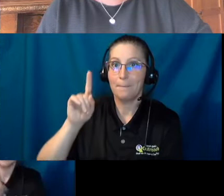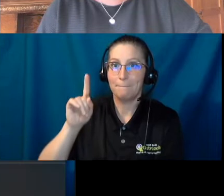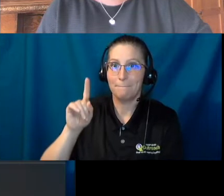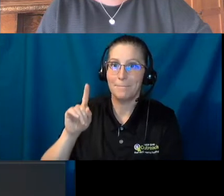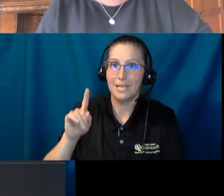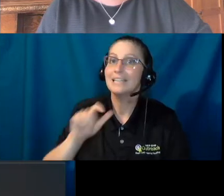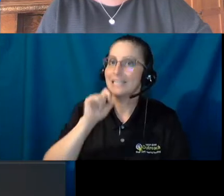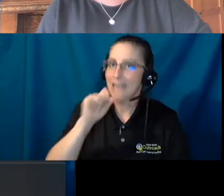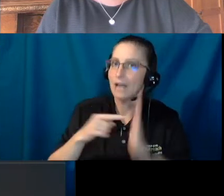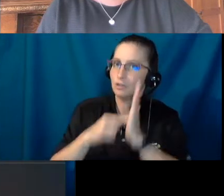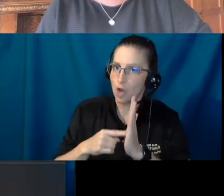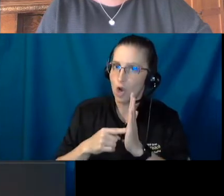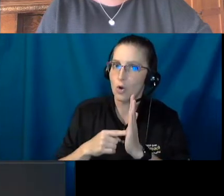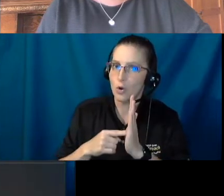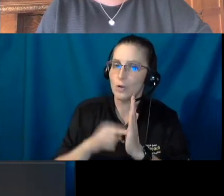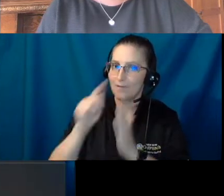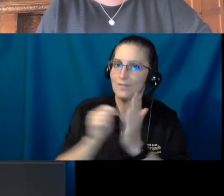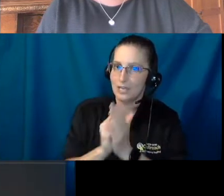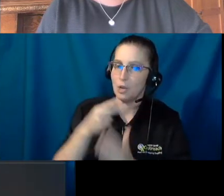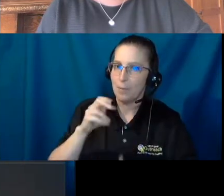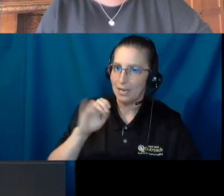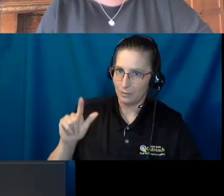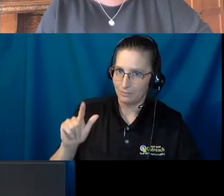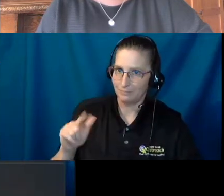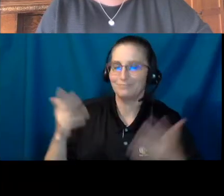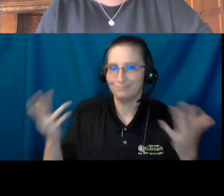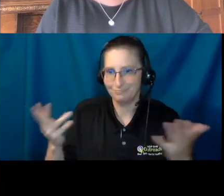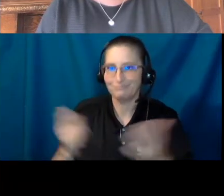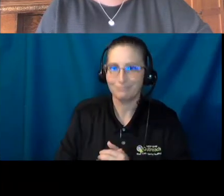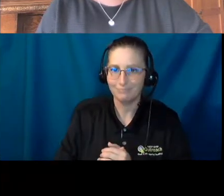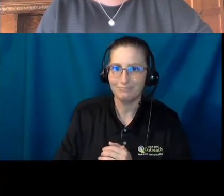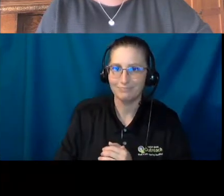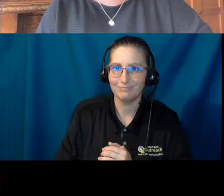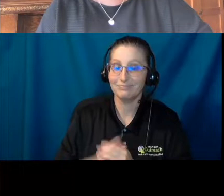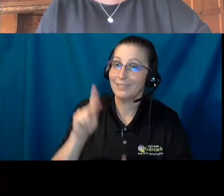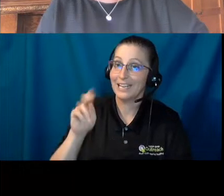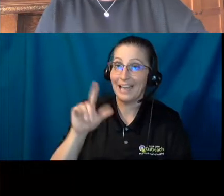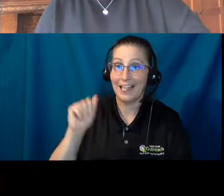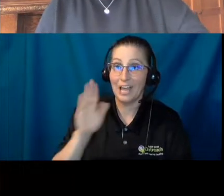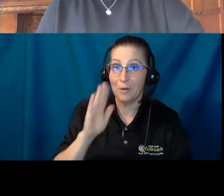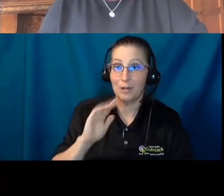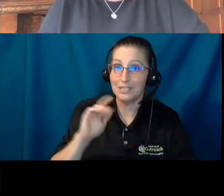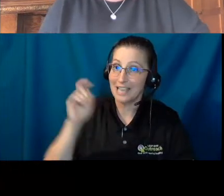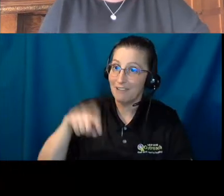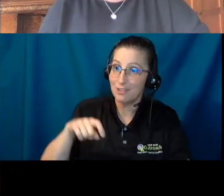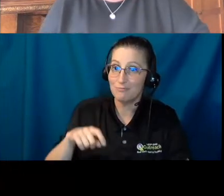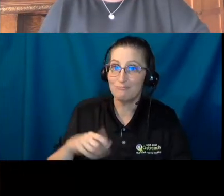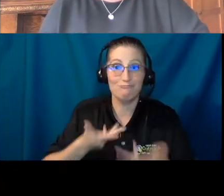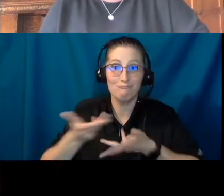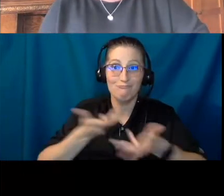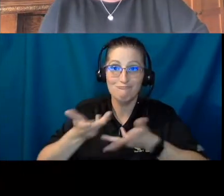and that show video panel. And Kayla, we'll just have to talk with each other. I guess.